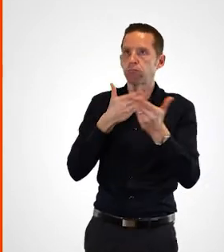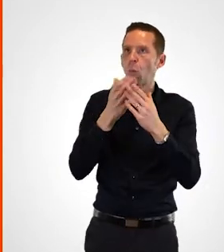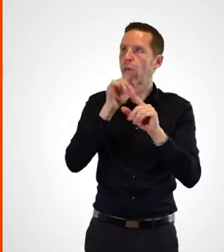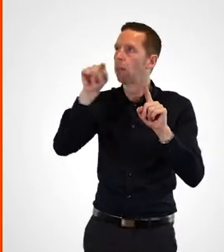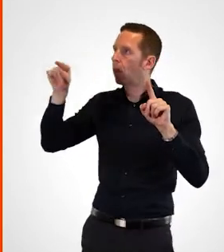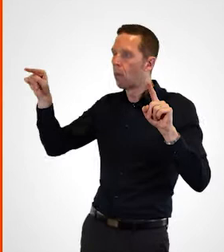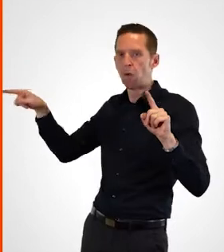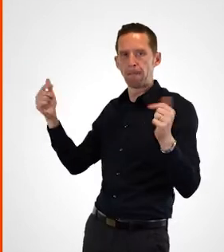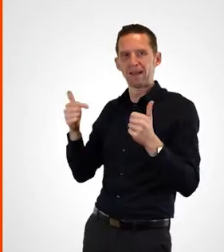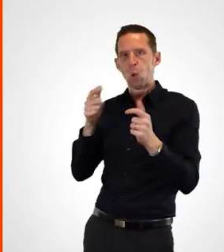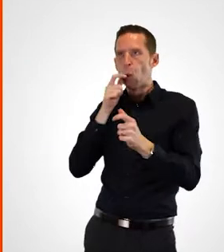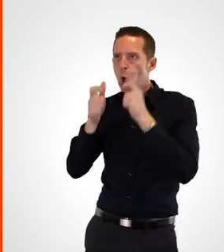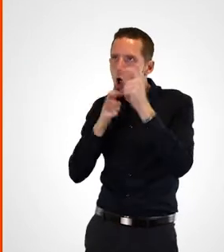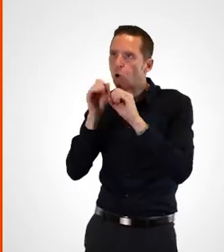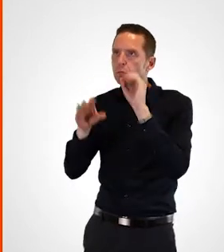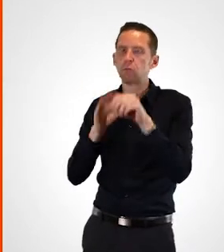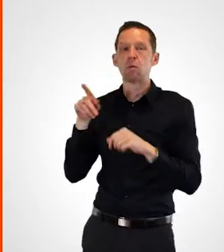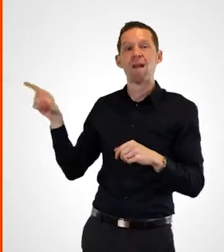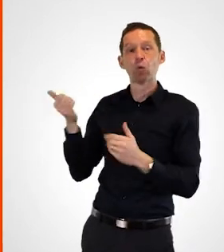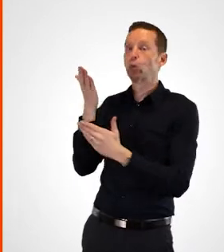they have lots of words, they've had stories read to them,